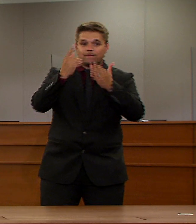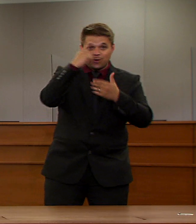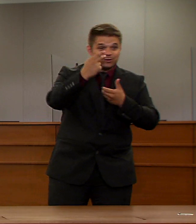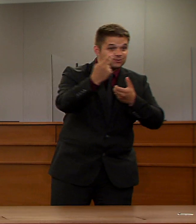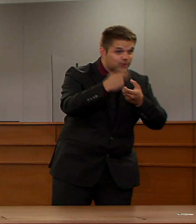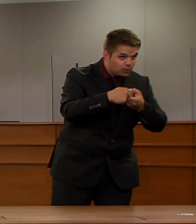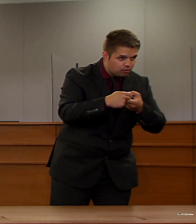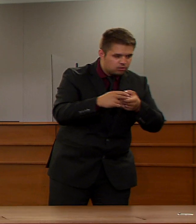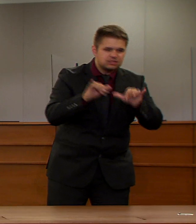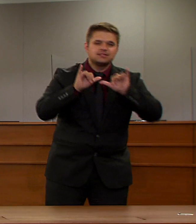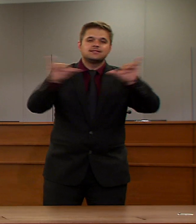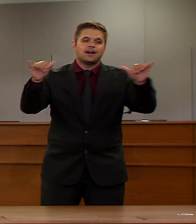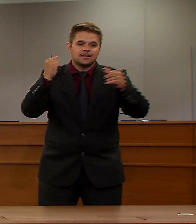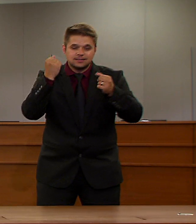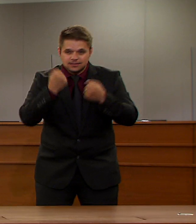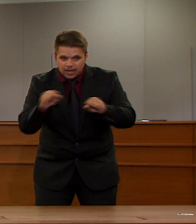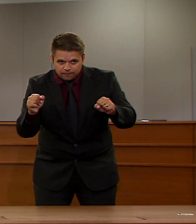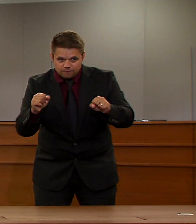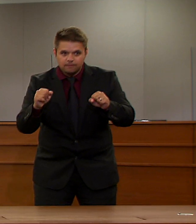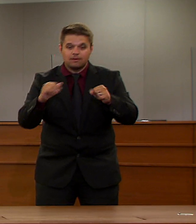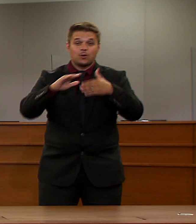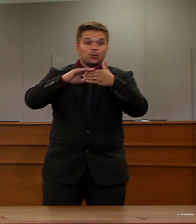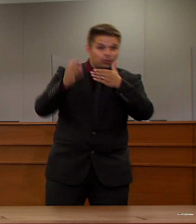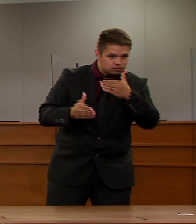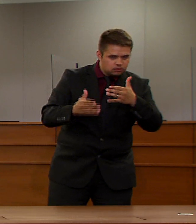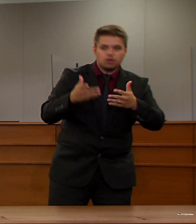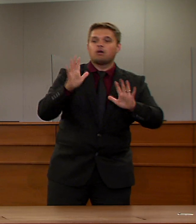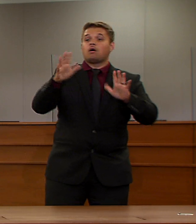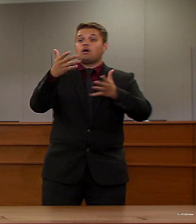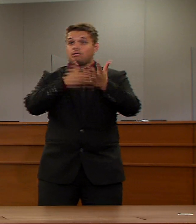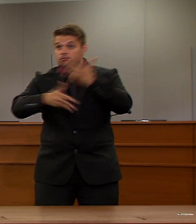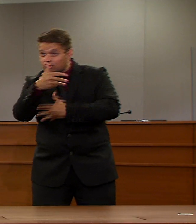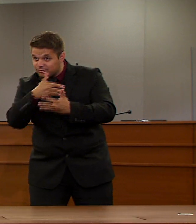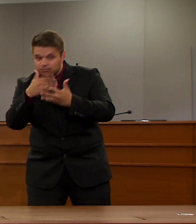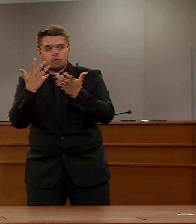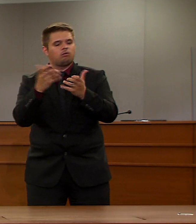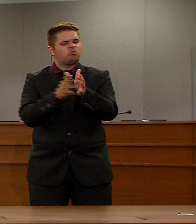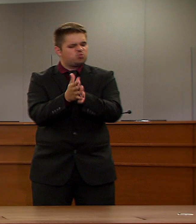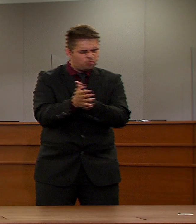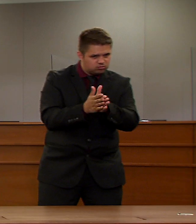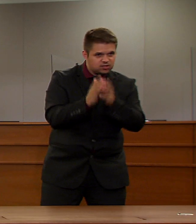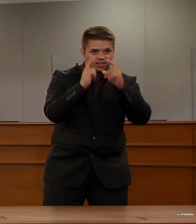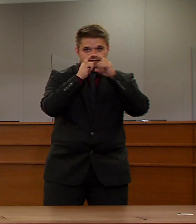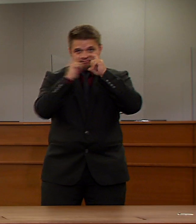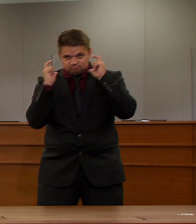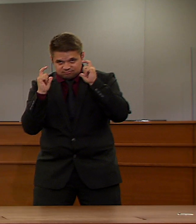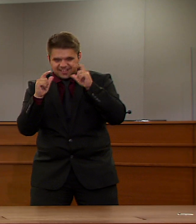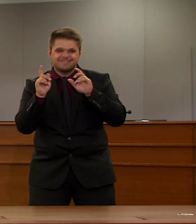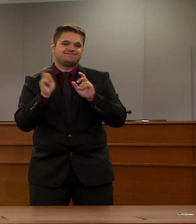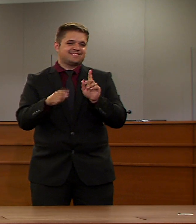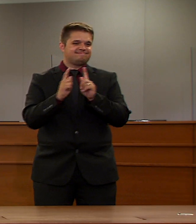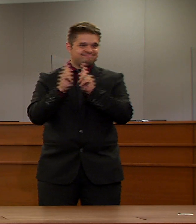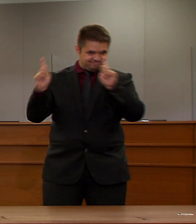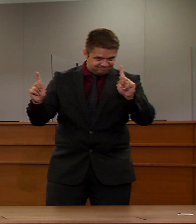when you're out and about and wash your hands frequently. Stay at least six feet apart when you're outside your household.